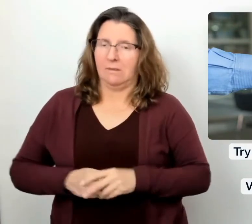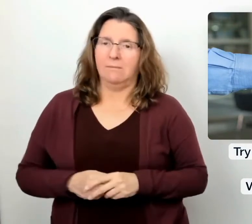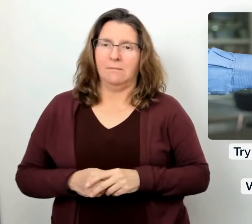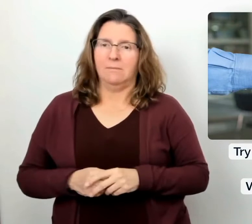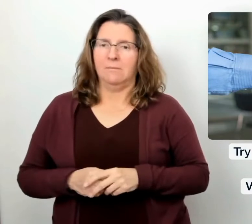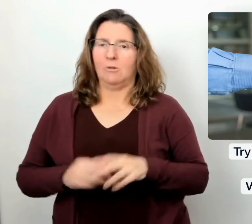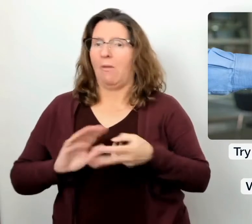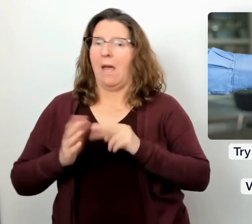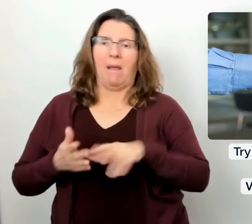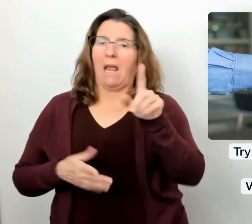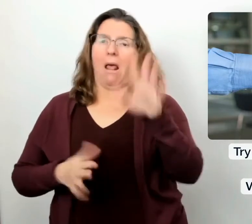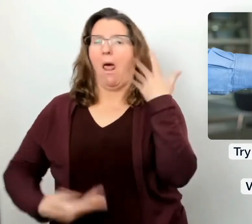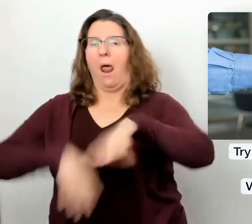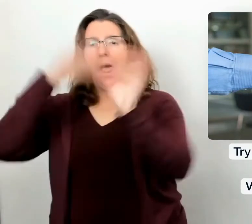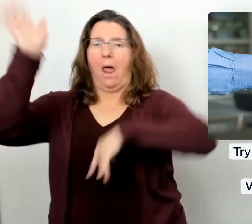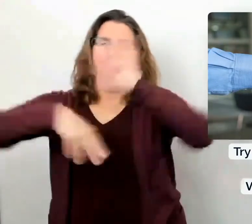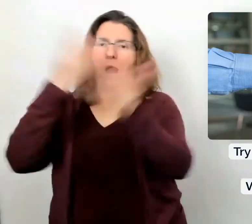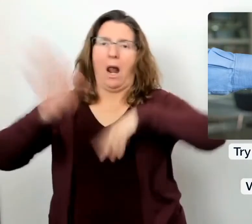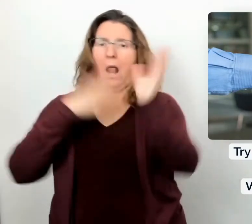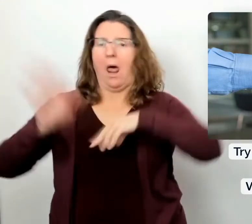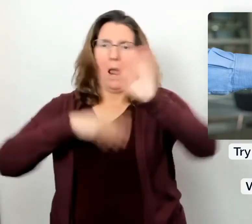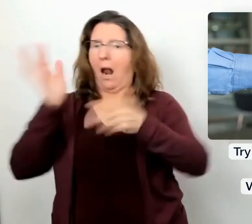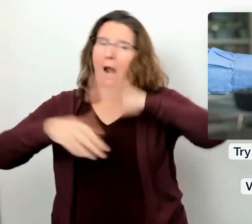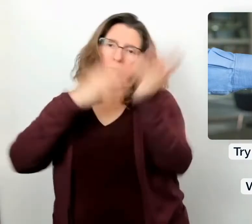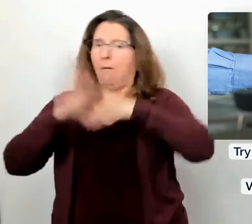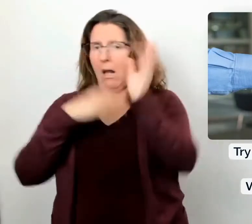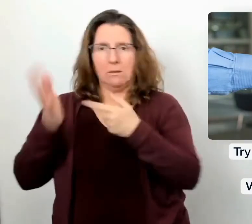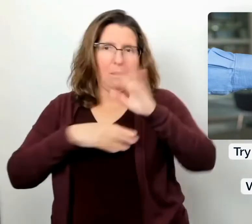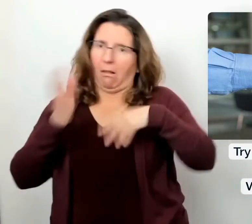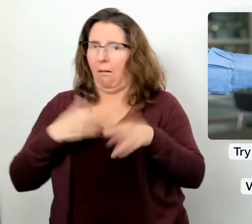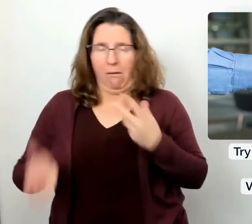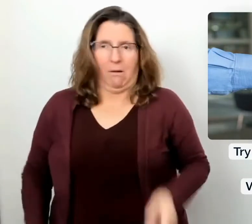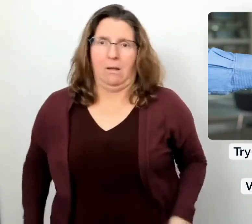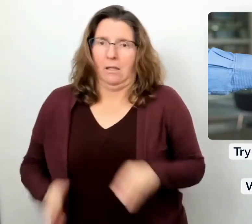The interpreters flapped their hands around and seemed adequately qualified to those who hired them,